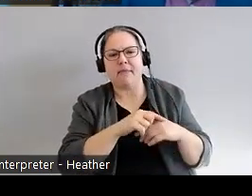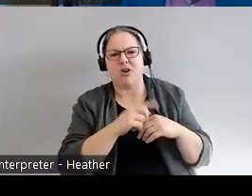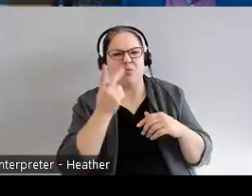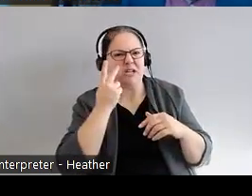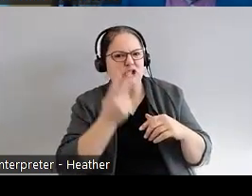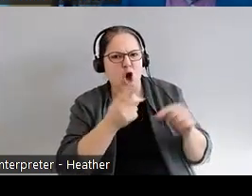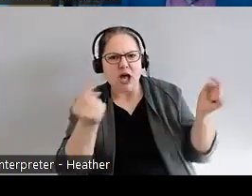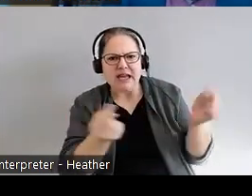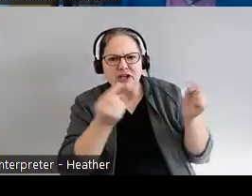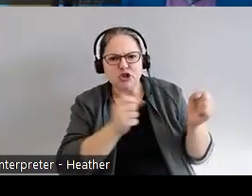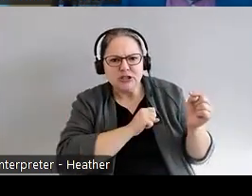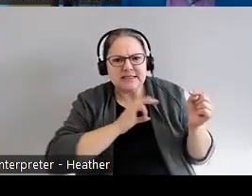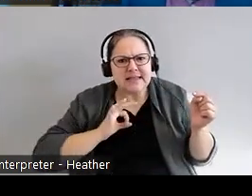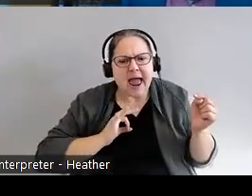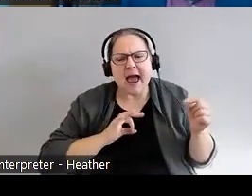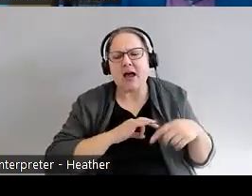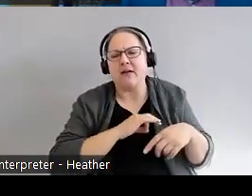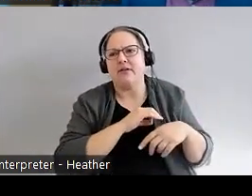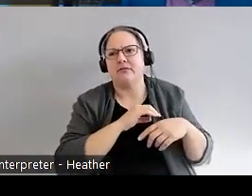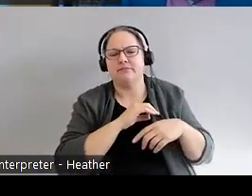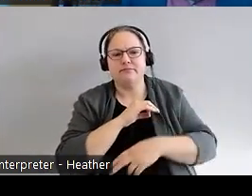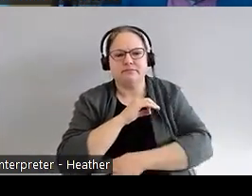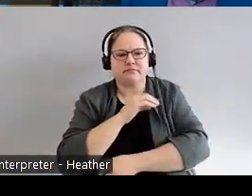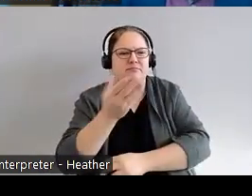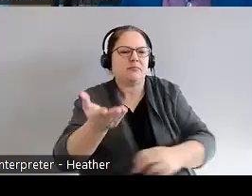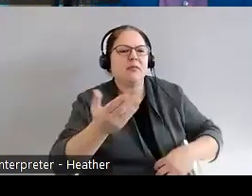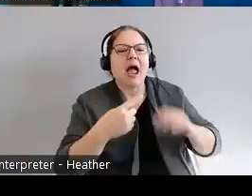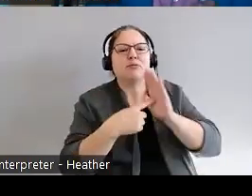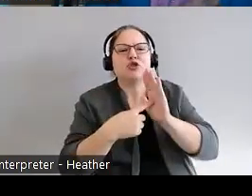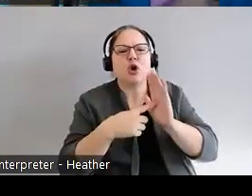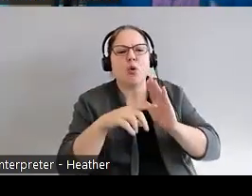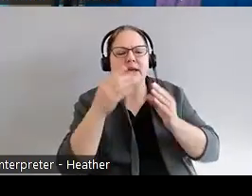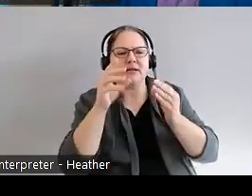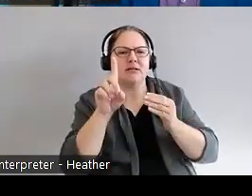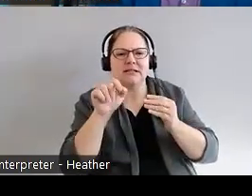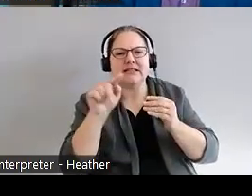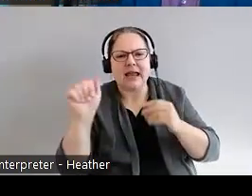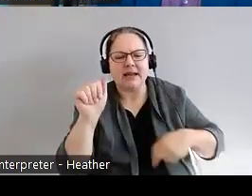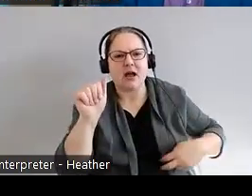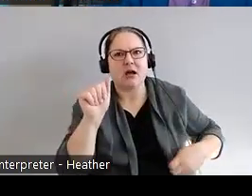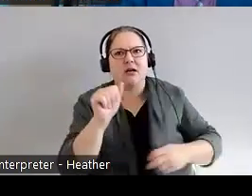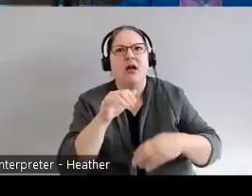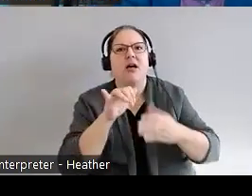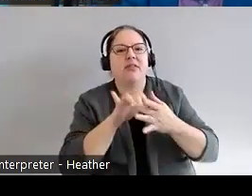saw like um you know, of course, I'm only showing data that that relates to uh physical aggression